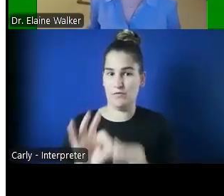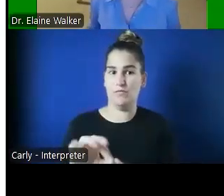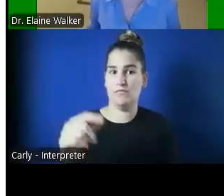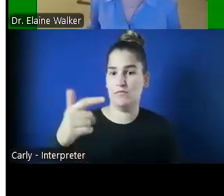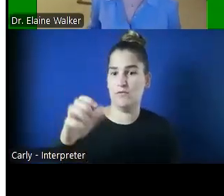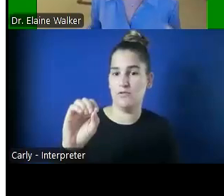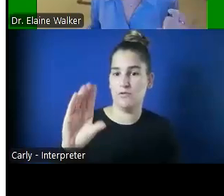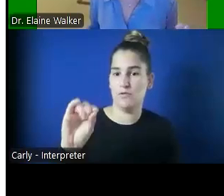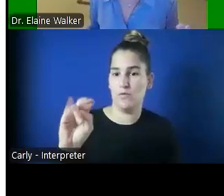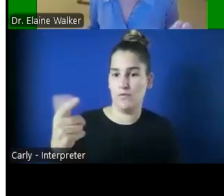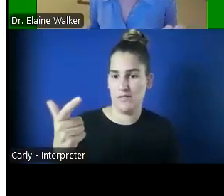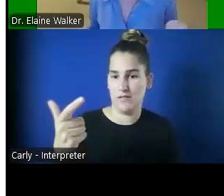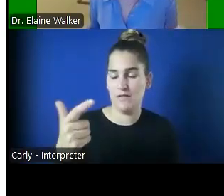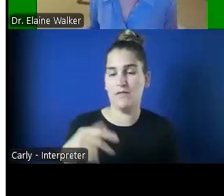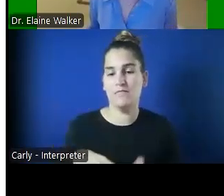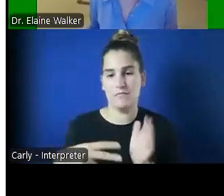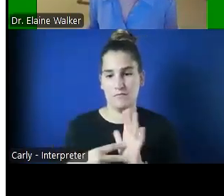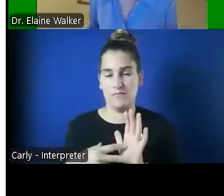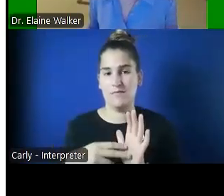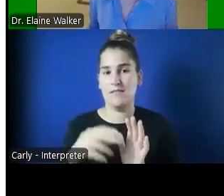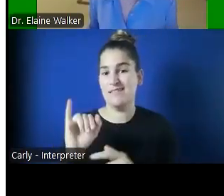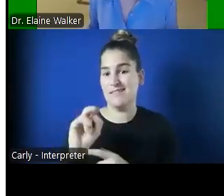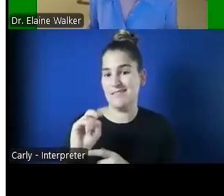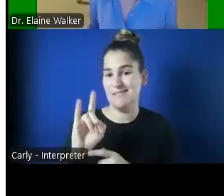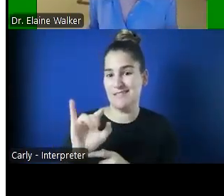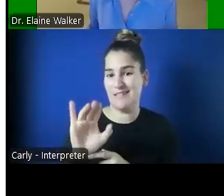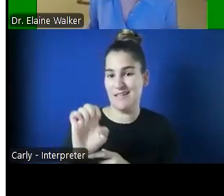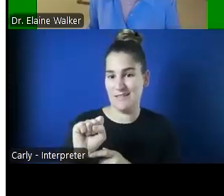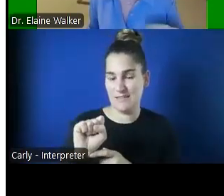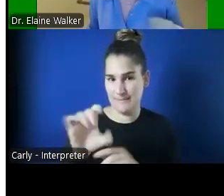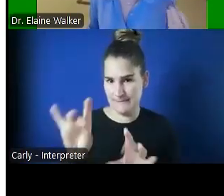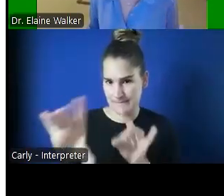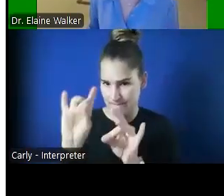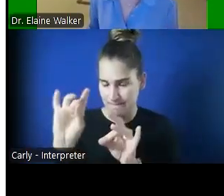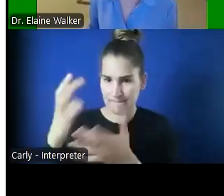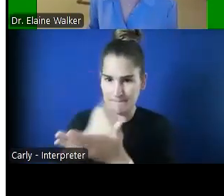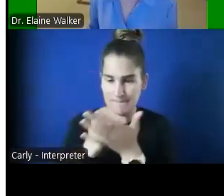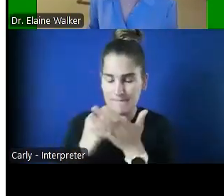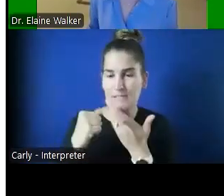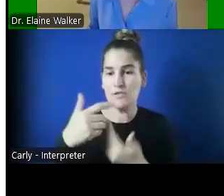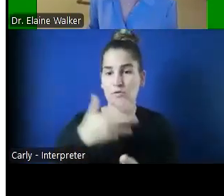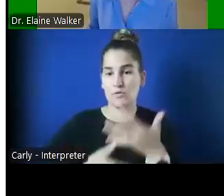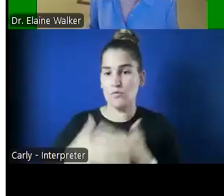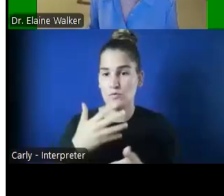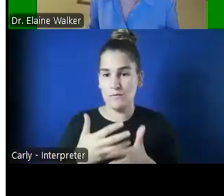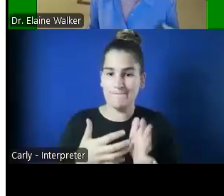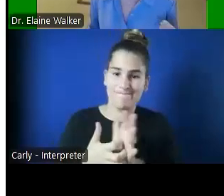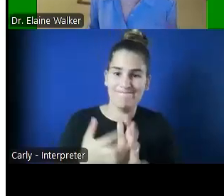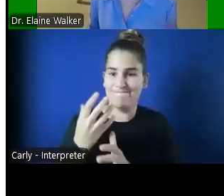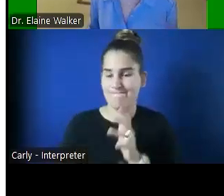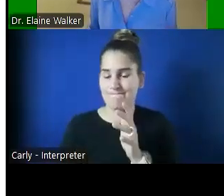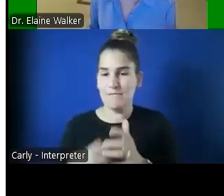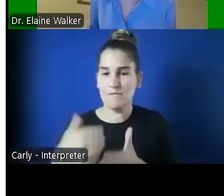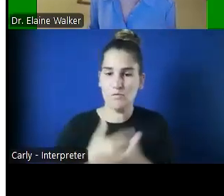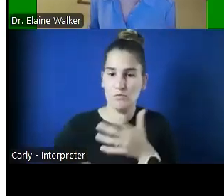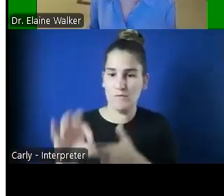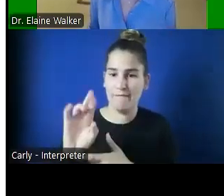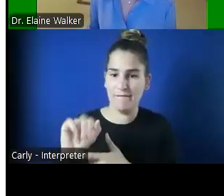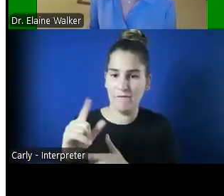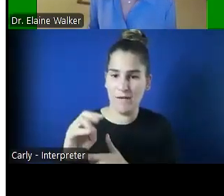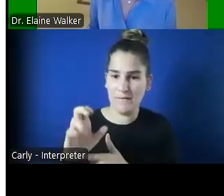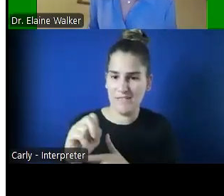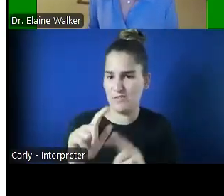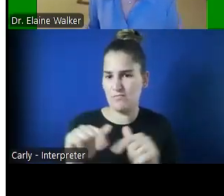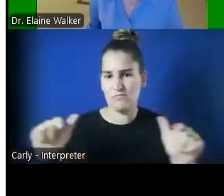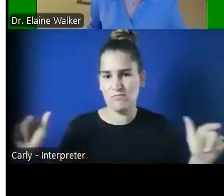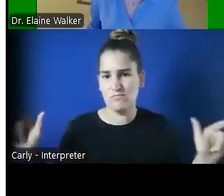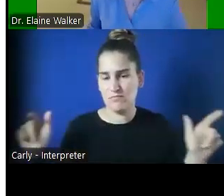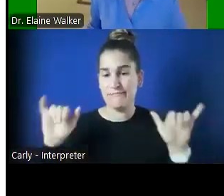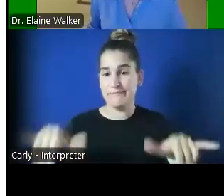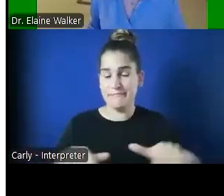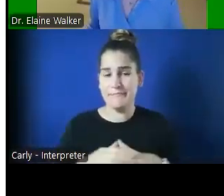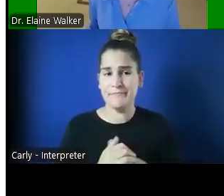to derive indices of social deprivation in a community social fragmentation Etc um point